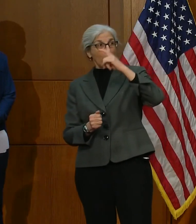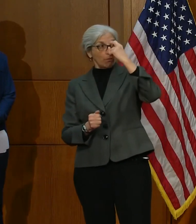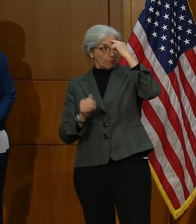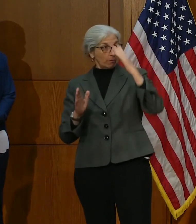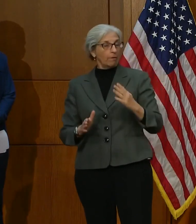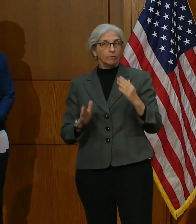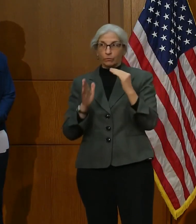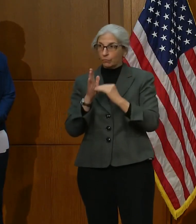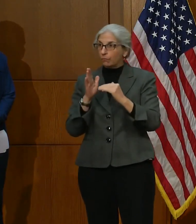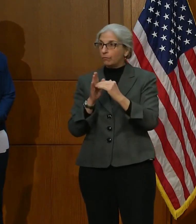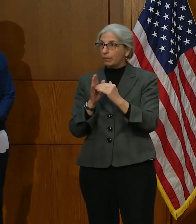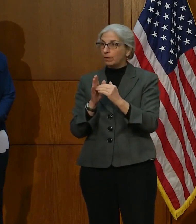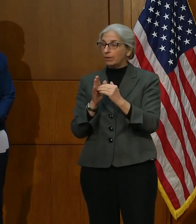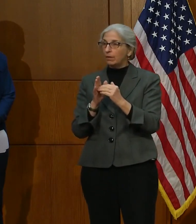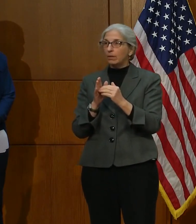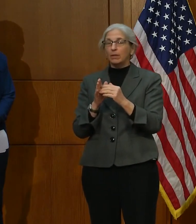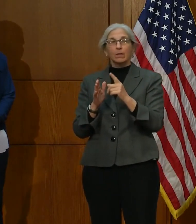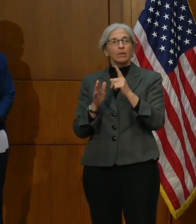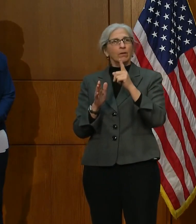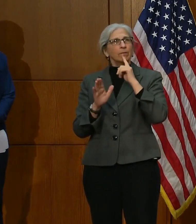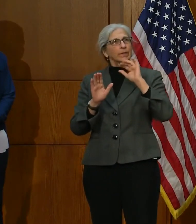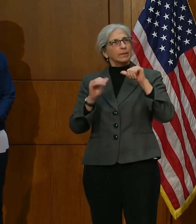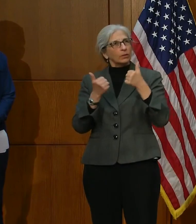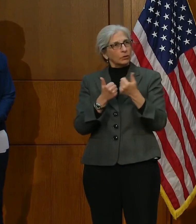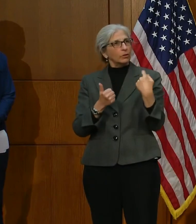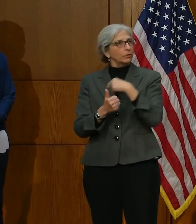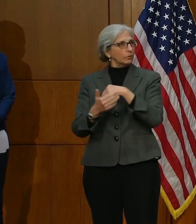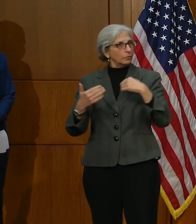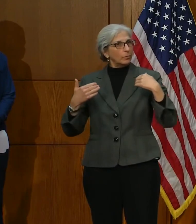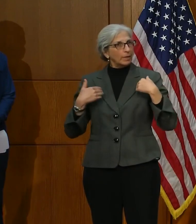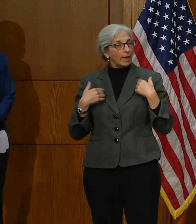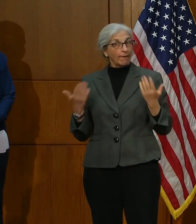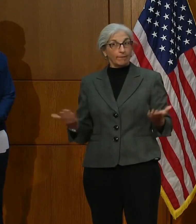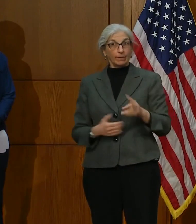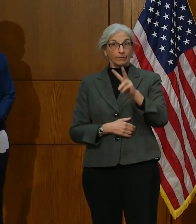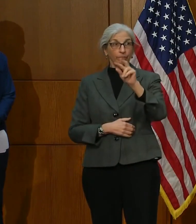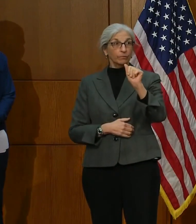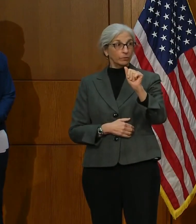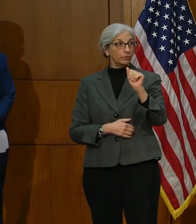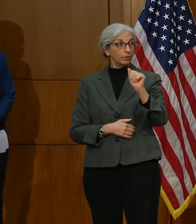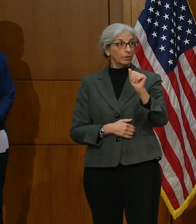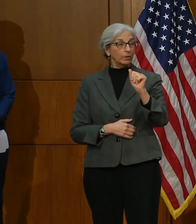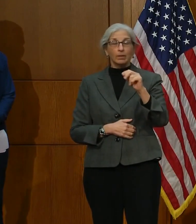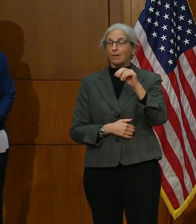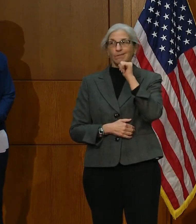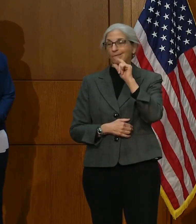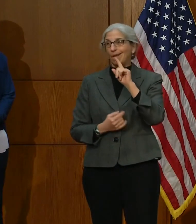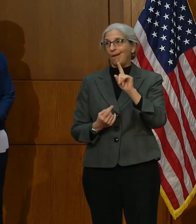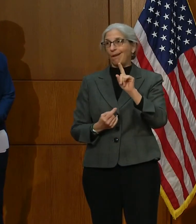SPEAK WITH ARE MY FELLOW GOVERNORS FREQUENTLY AND A LOT